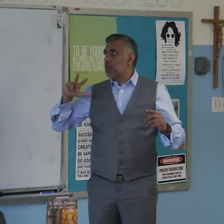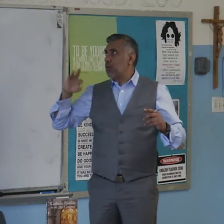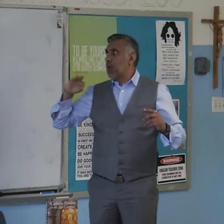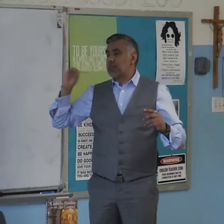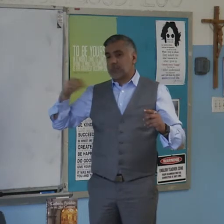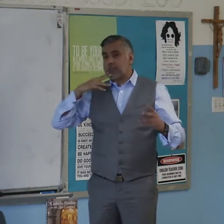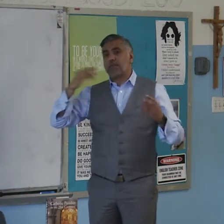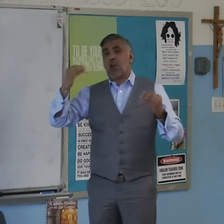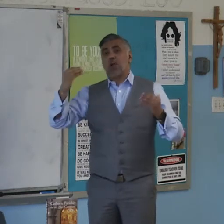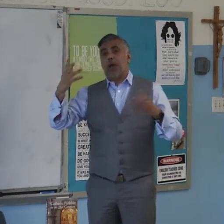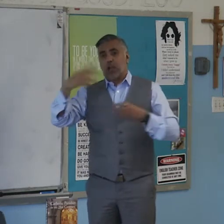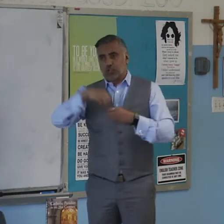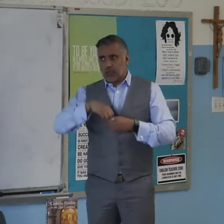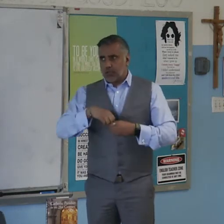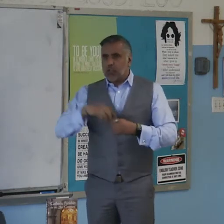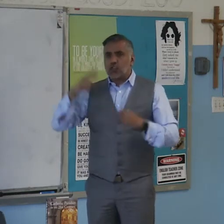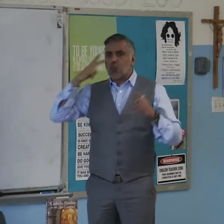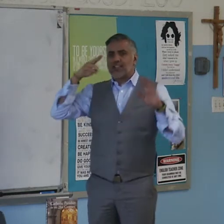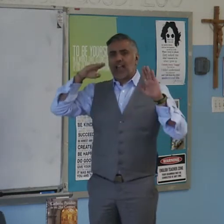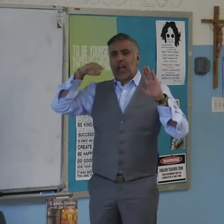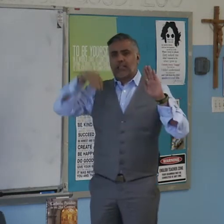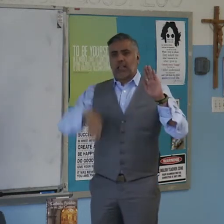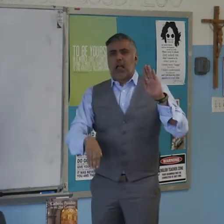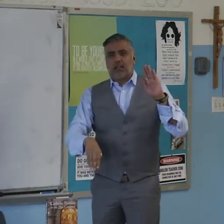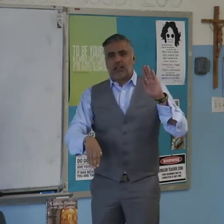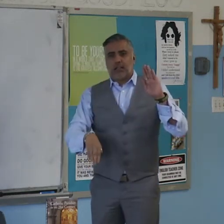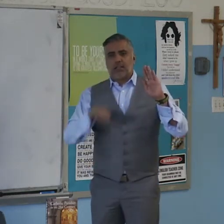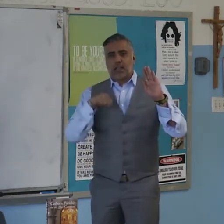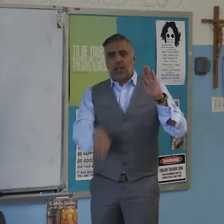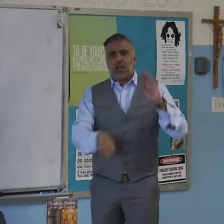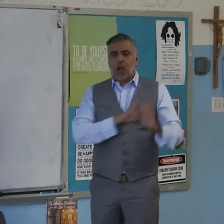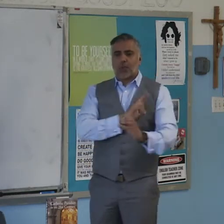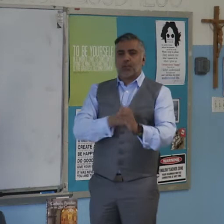So we see a decline in terms of participating in the social activities